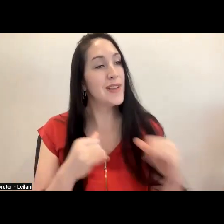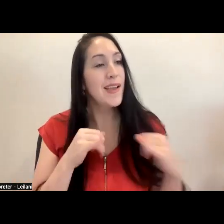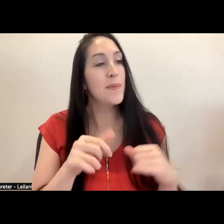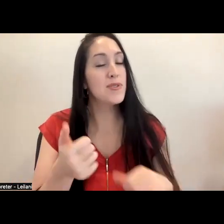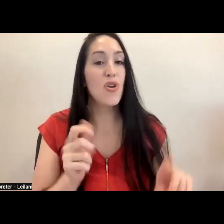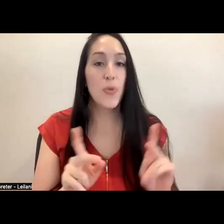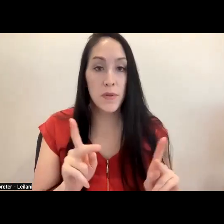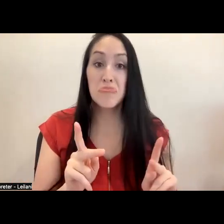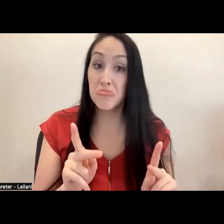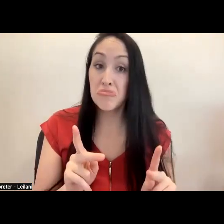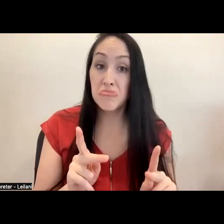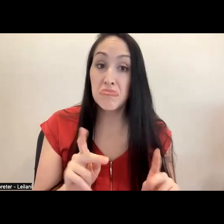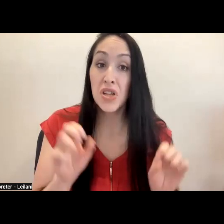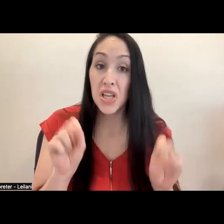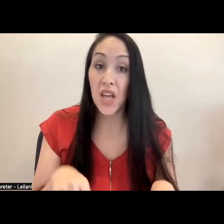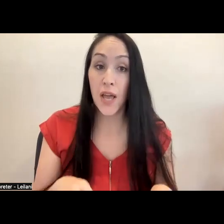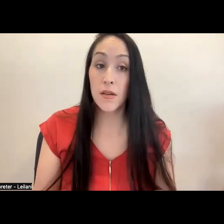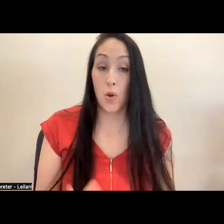11:27:06 We're not gonna ask is the program amroid?